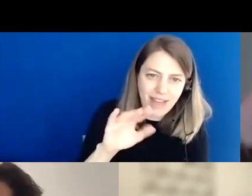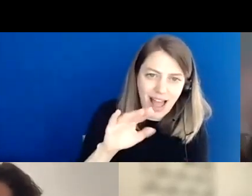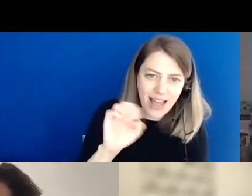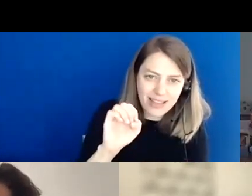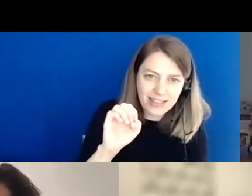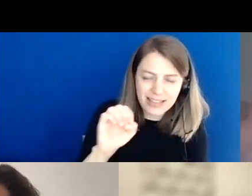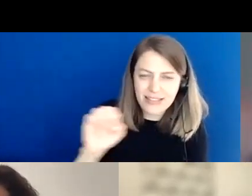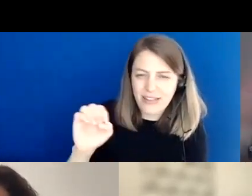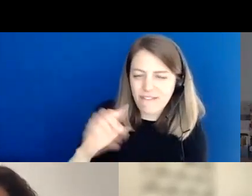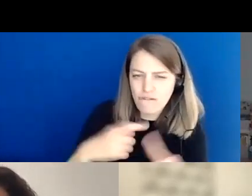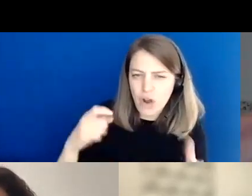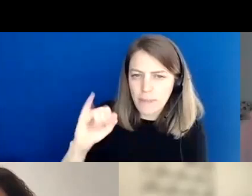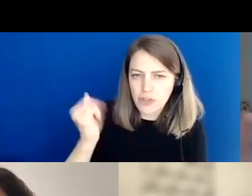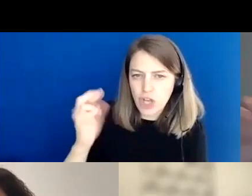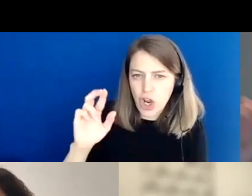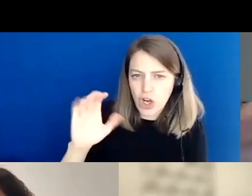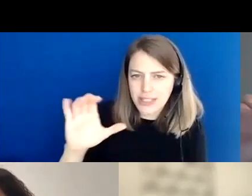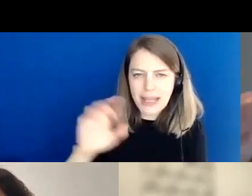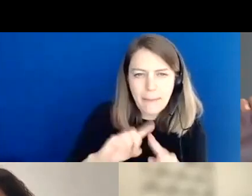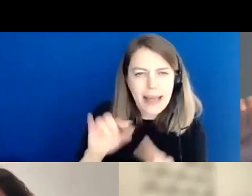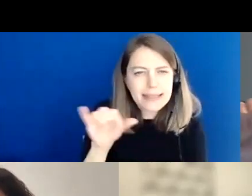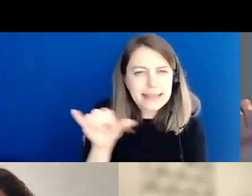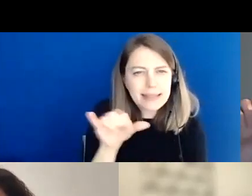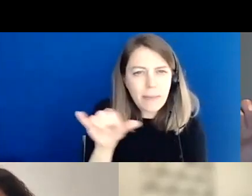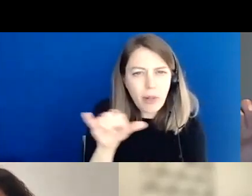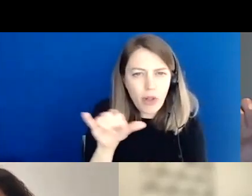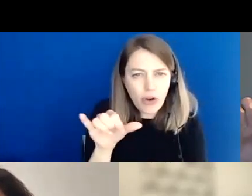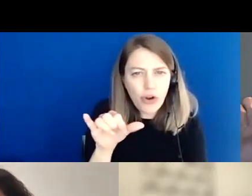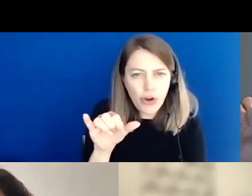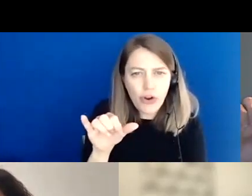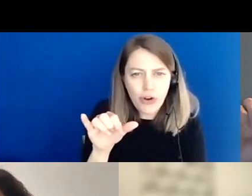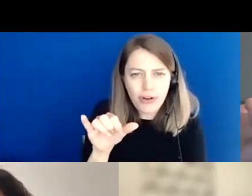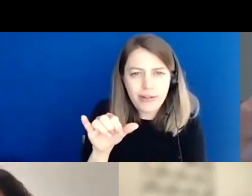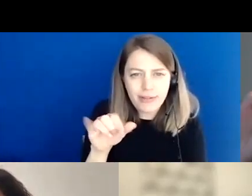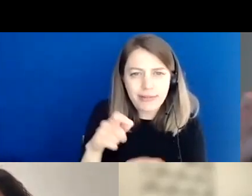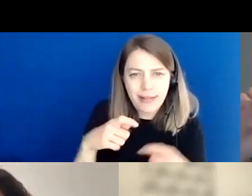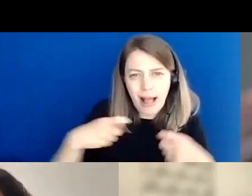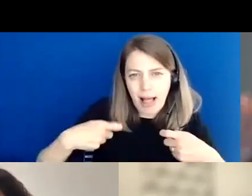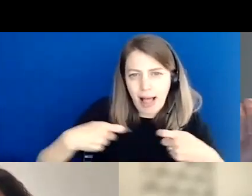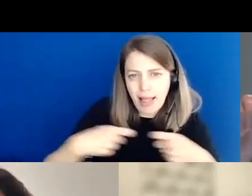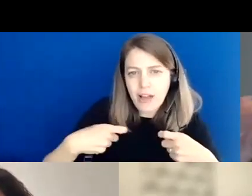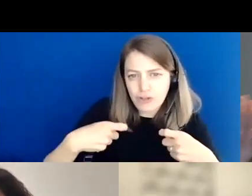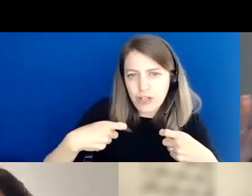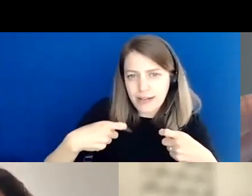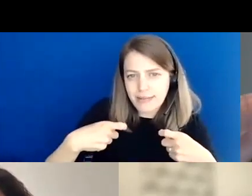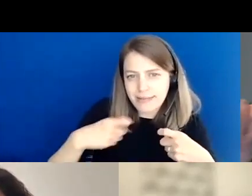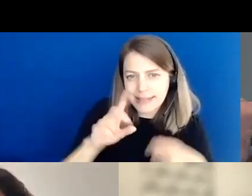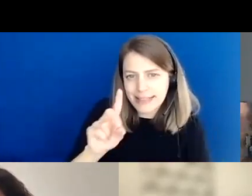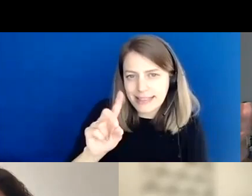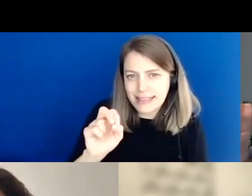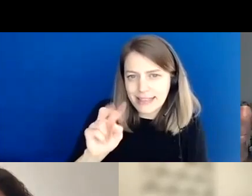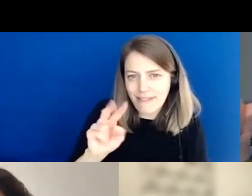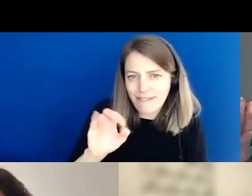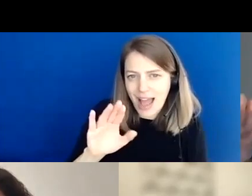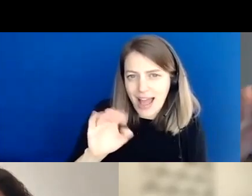this constellation of electric shock devices. But it was different. The FDA said that's different because